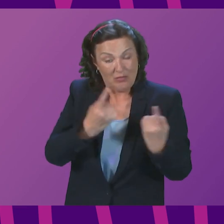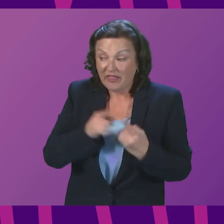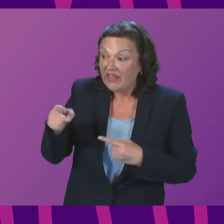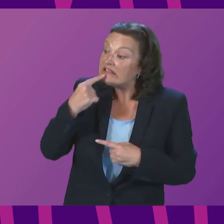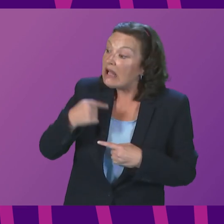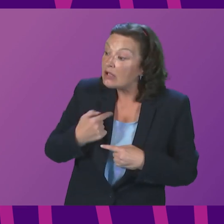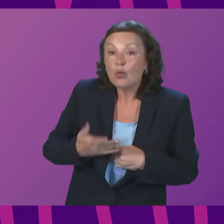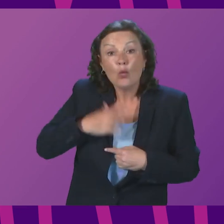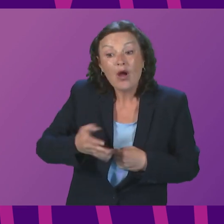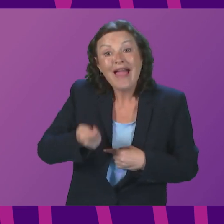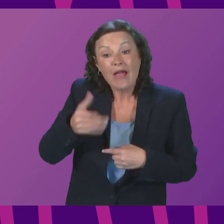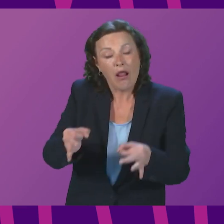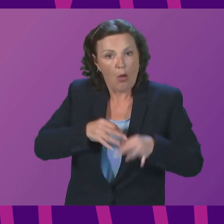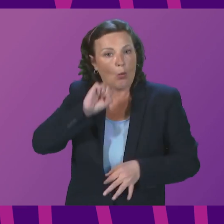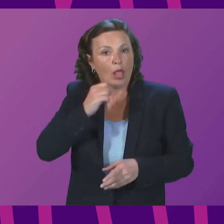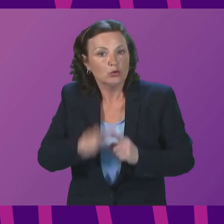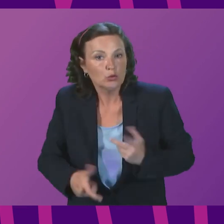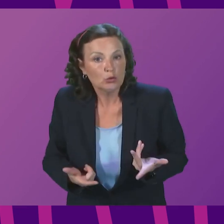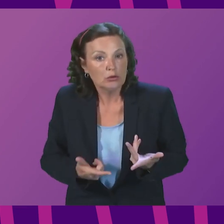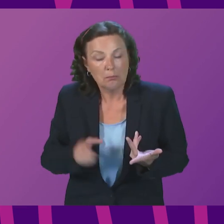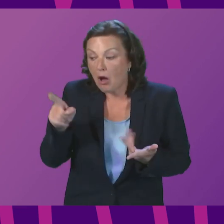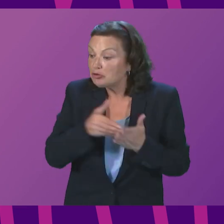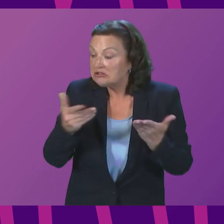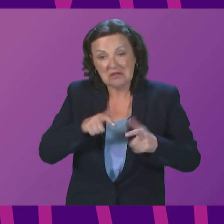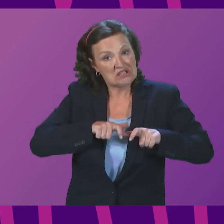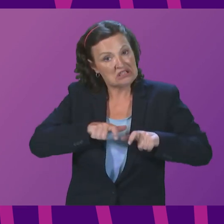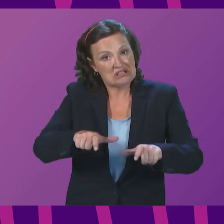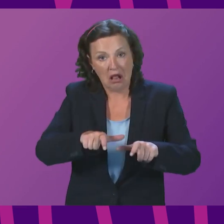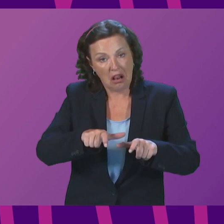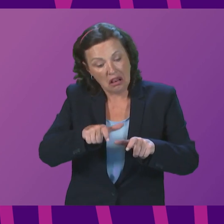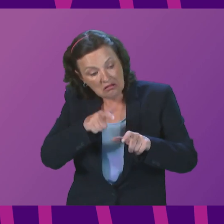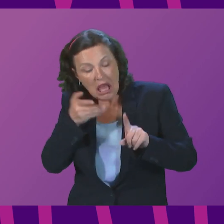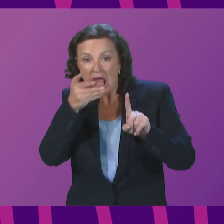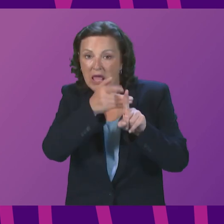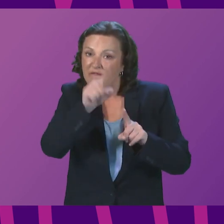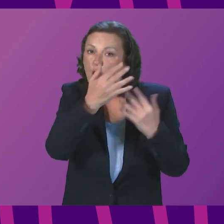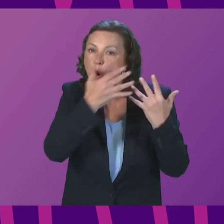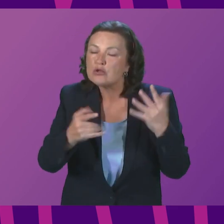The Government has acted quickly to ensure that recommended vaccinations get to all eligible